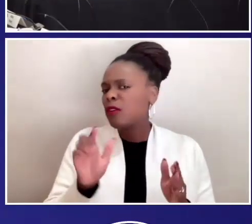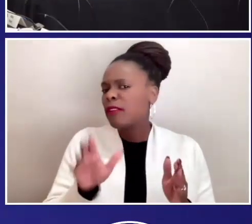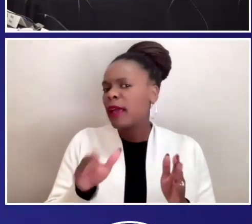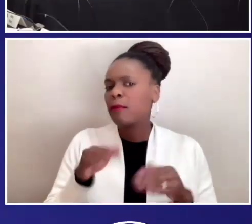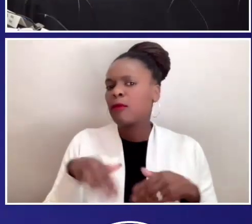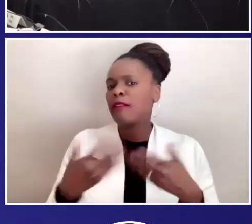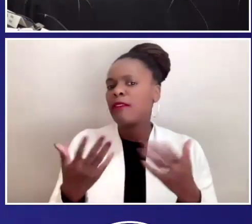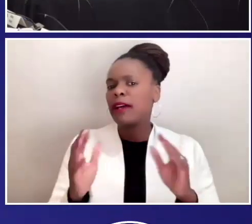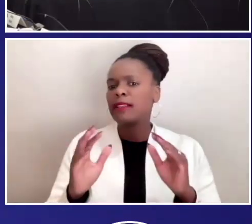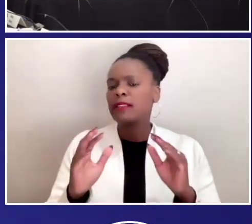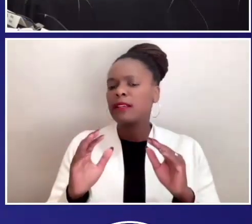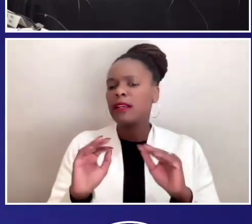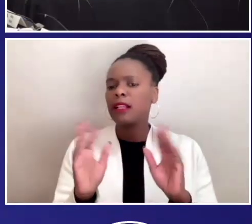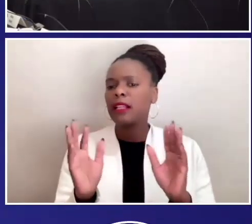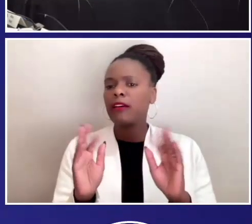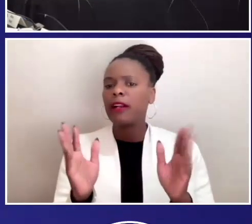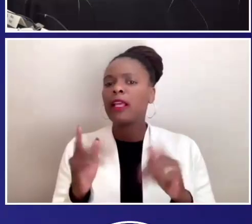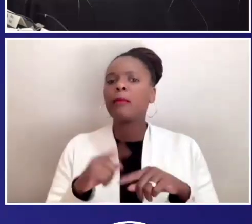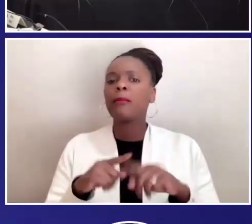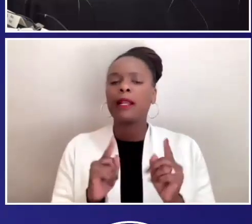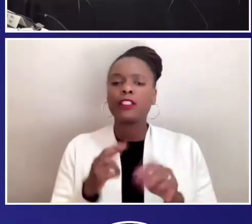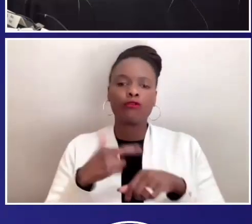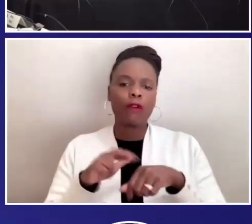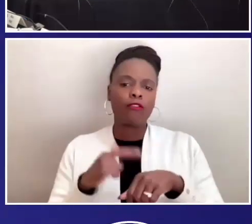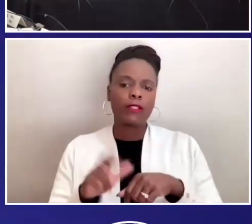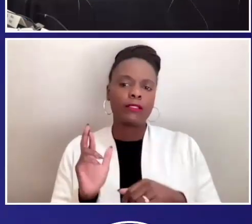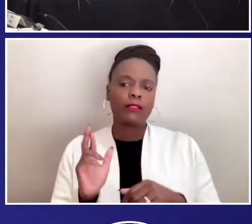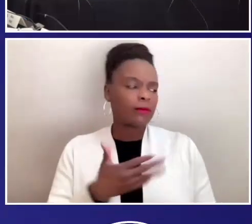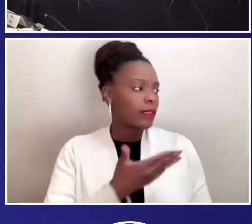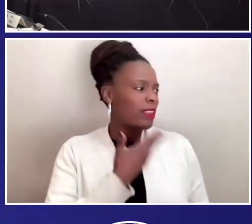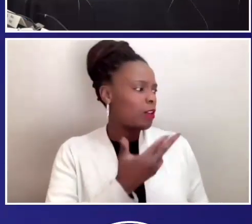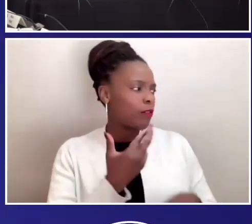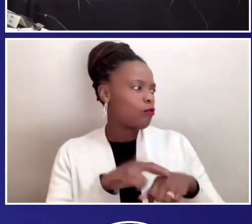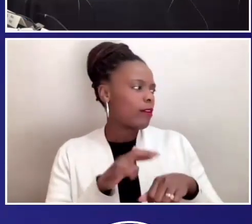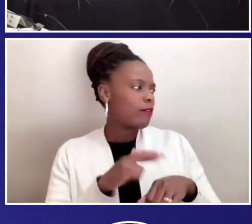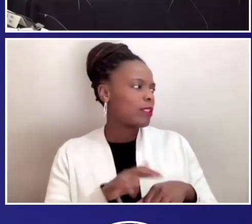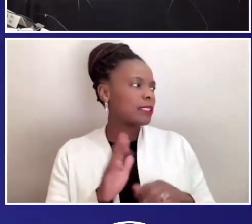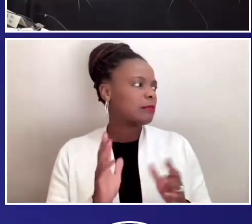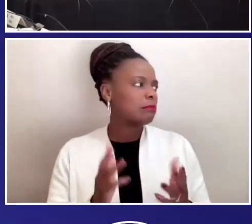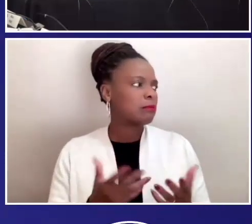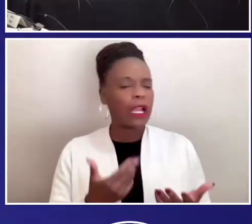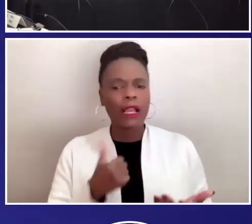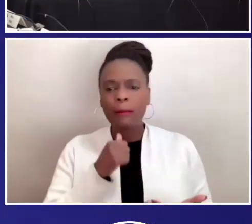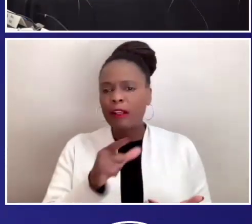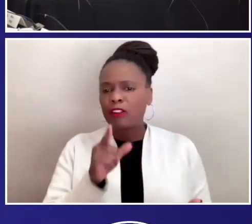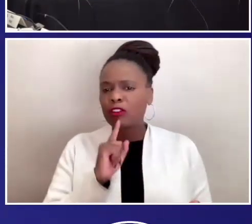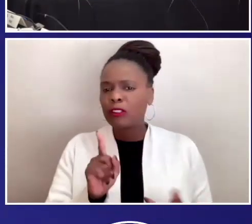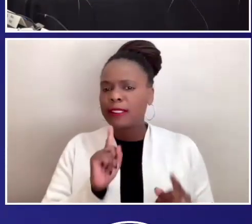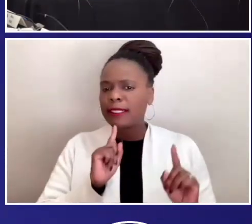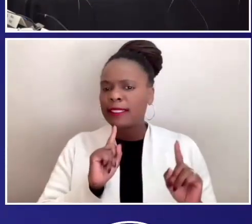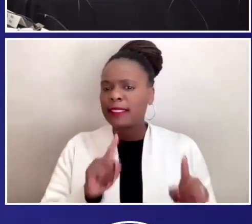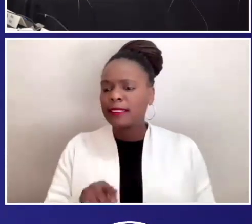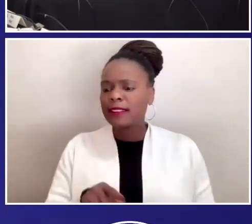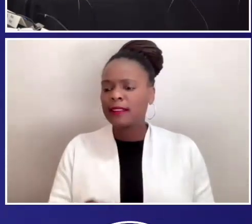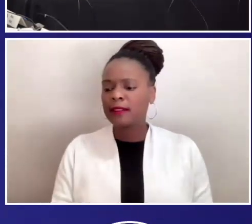get it out there for you to look at. _MR. HOLT Alex: Thank you. Thank you for the reference. I'm not, I'm not sure. And I'll admit I'm getting a little tangled